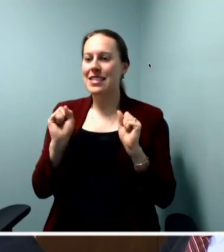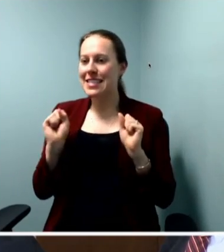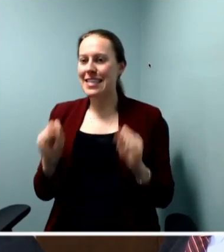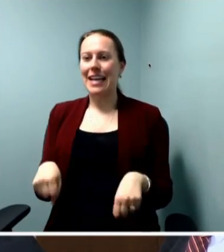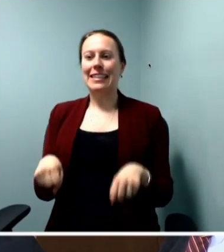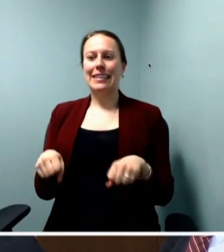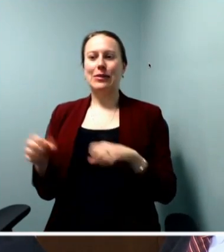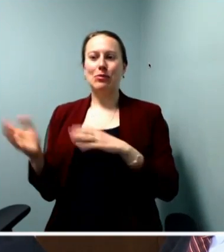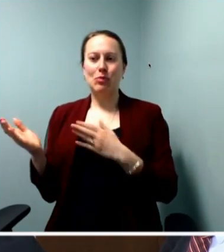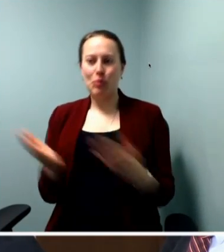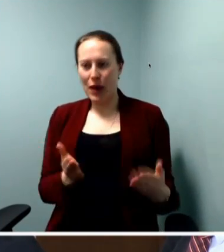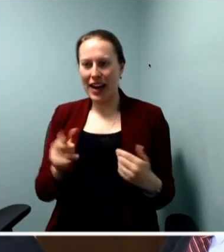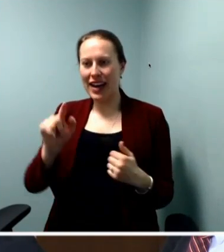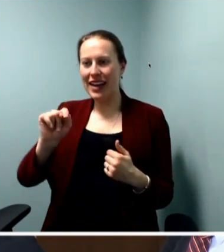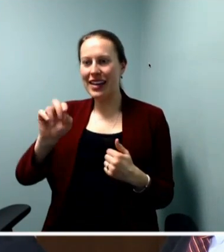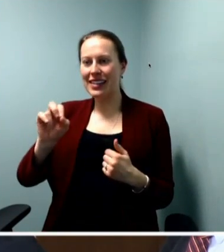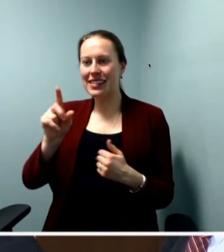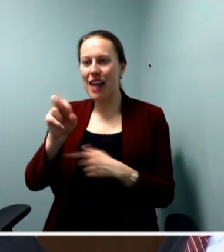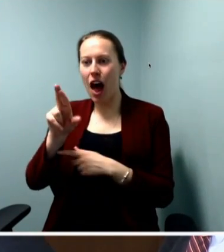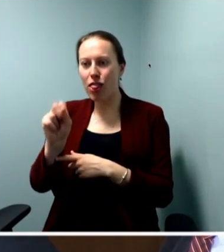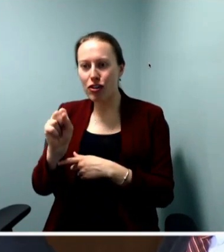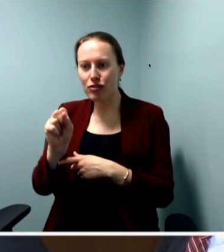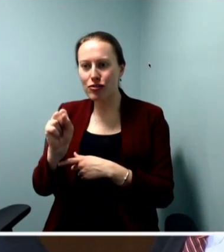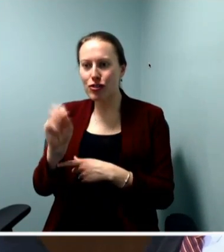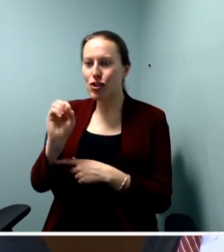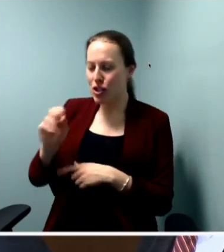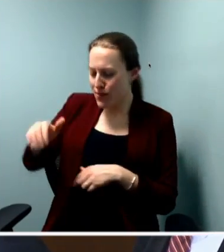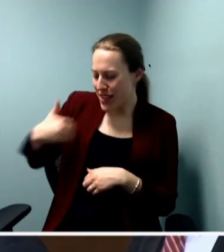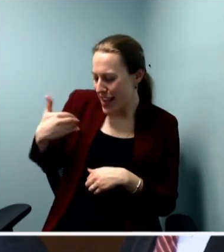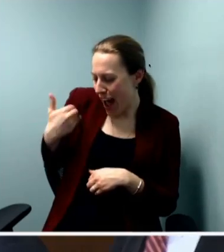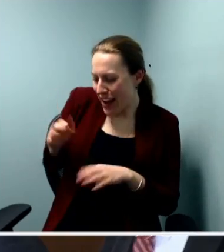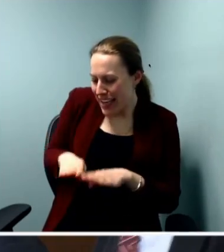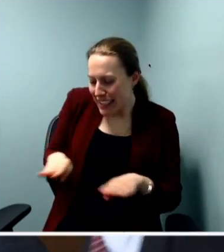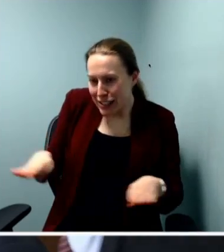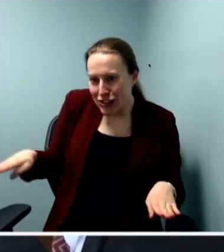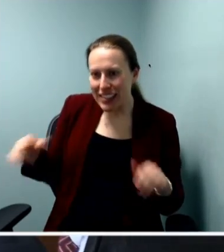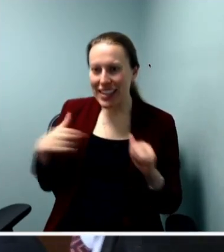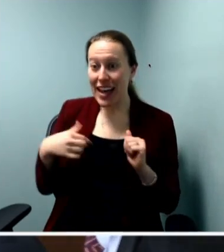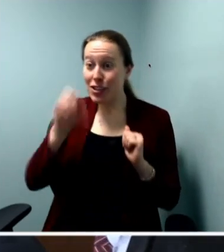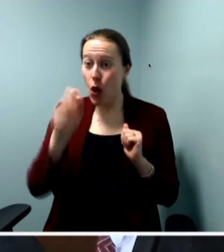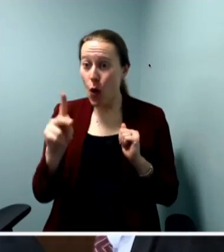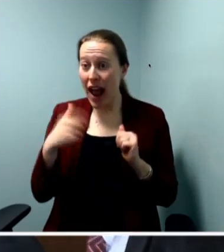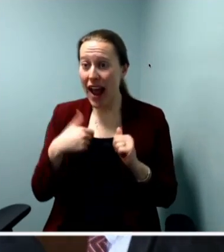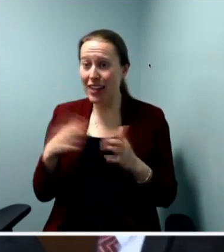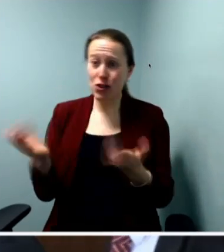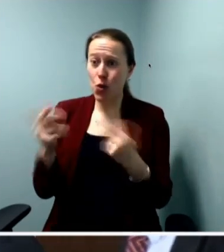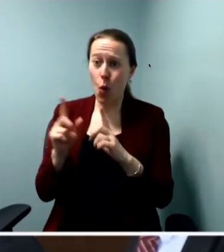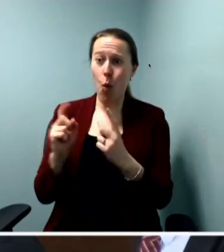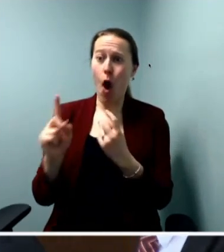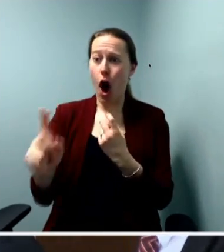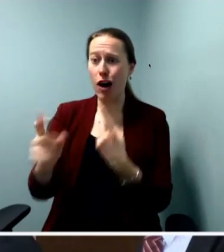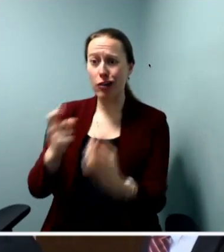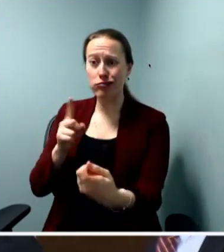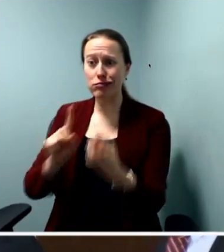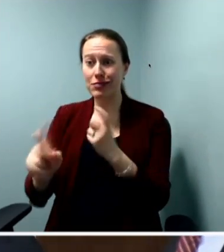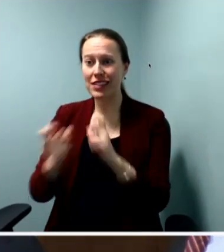And our ushers, though, had to be educated to, "Sit down." "Don't talk."